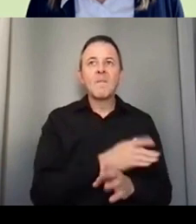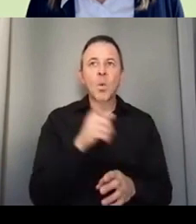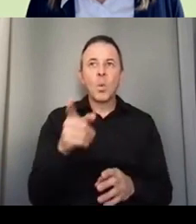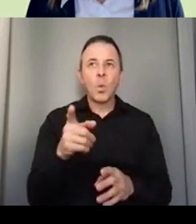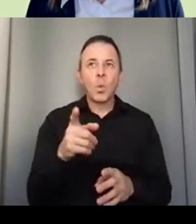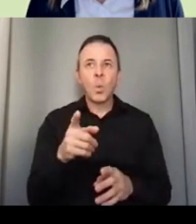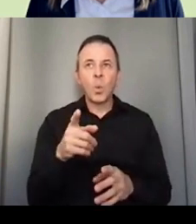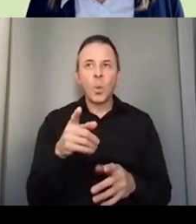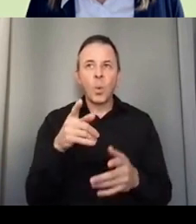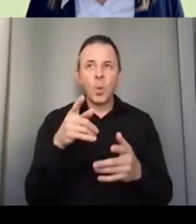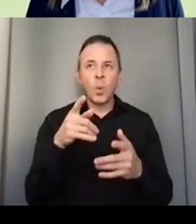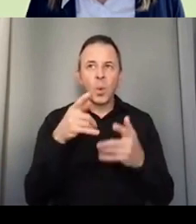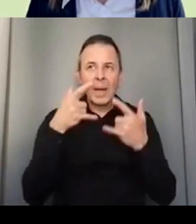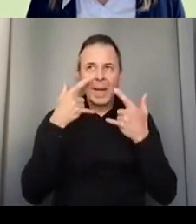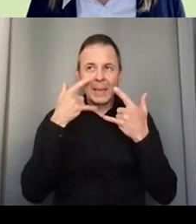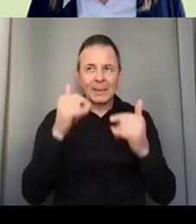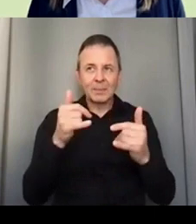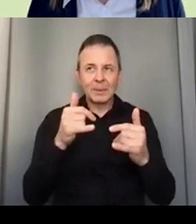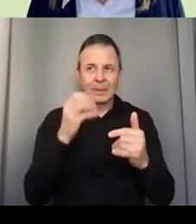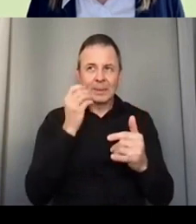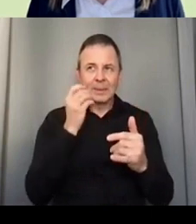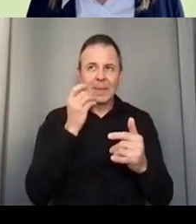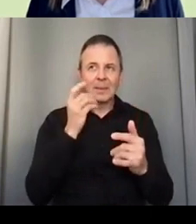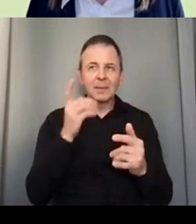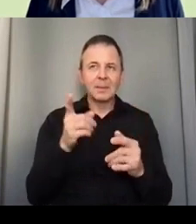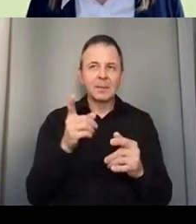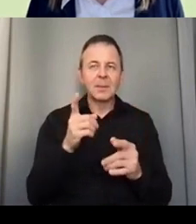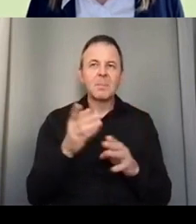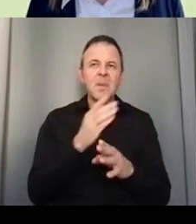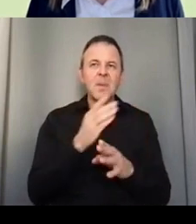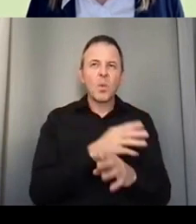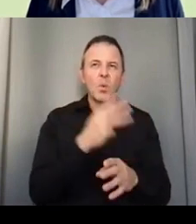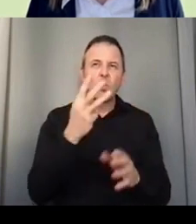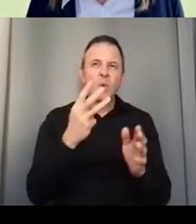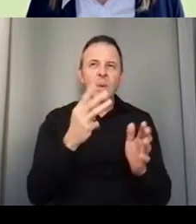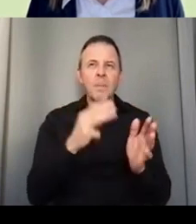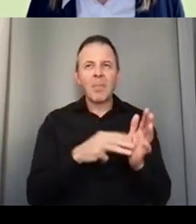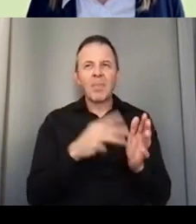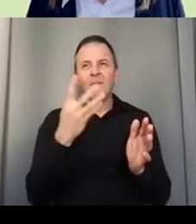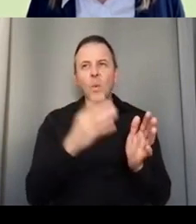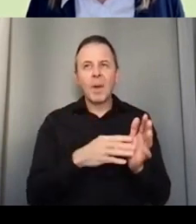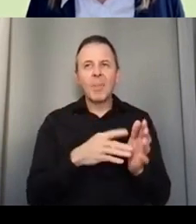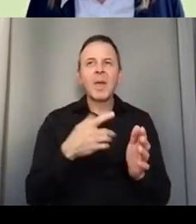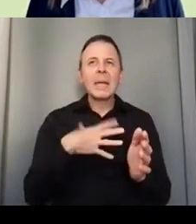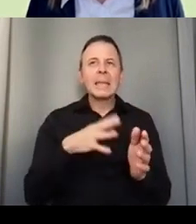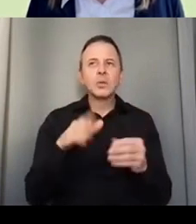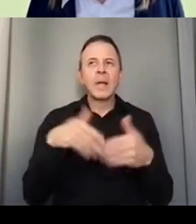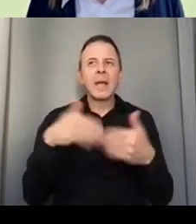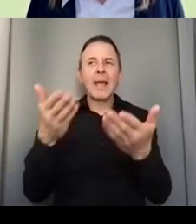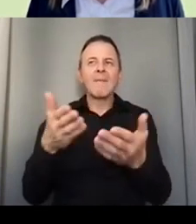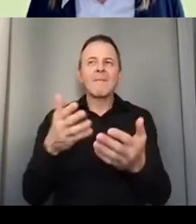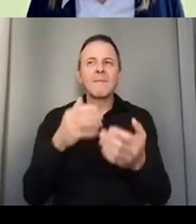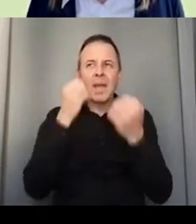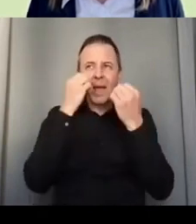is when you do it around about three months three four months you will need to provide evidence of why you’re asking for this though and why you are not